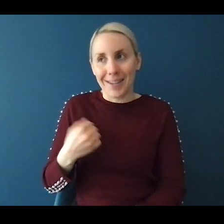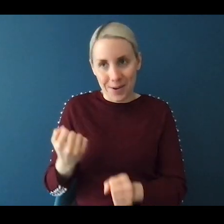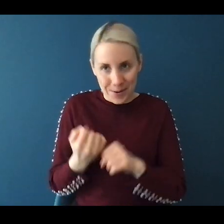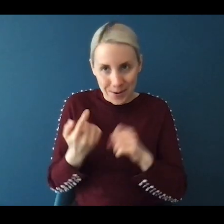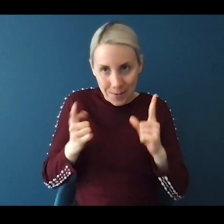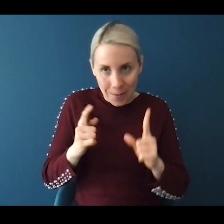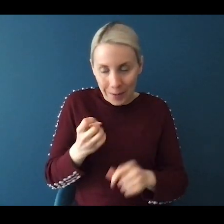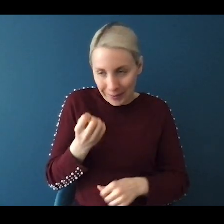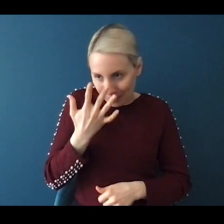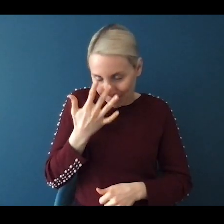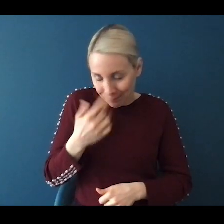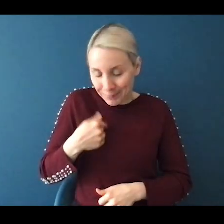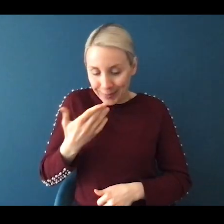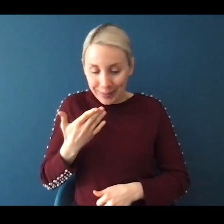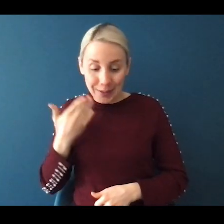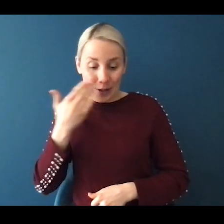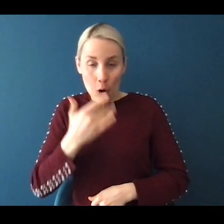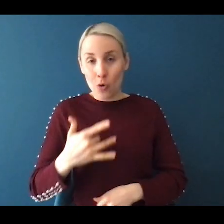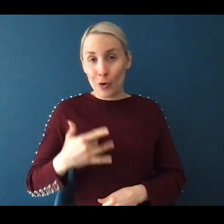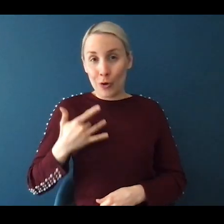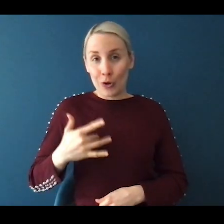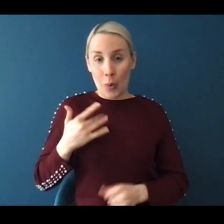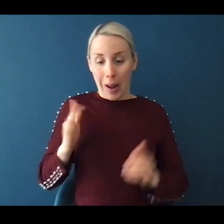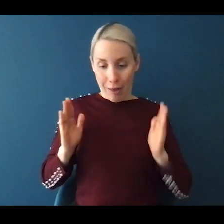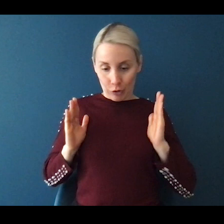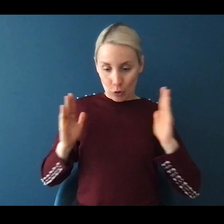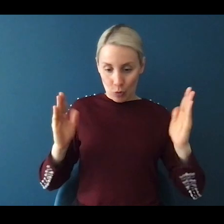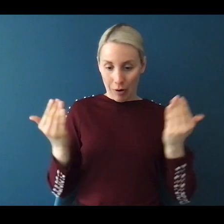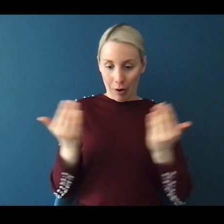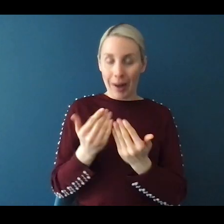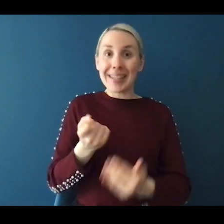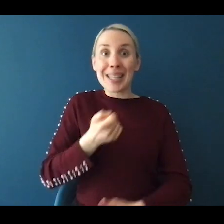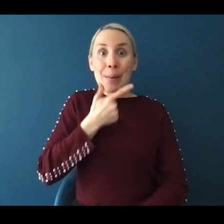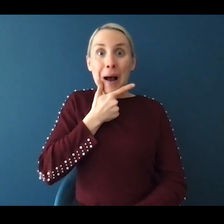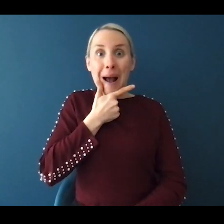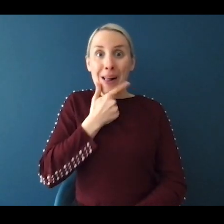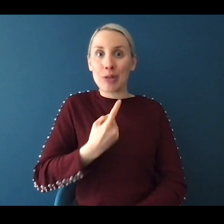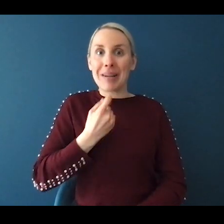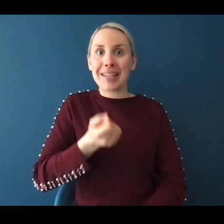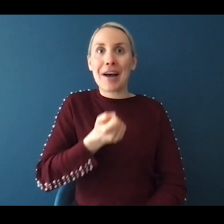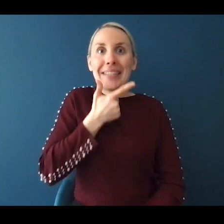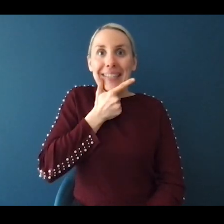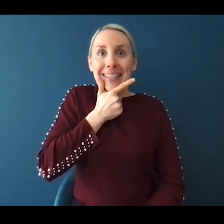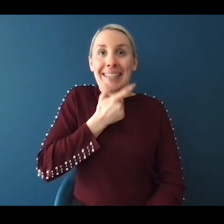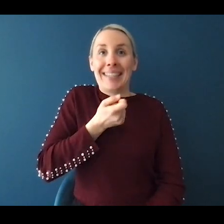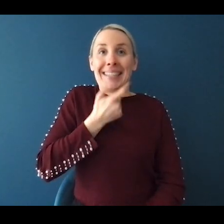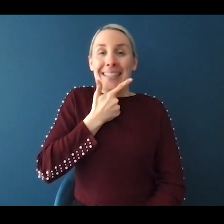smiling in quite a terrifying way to myself for a few minutes because whether intended